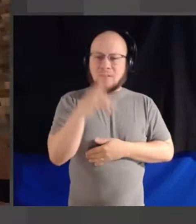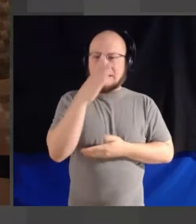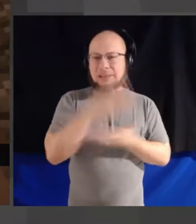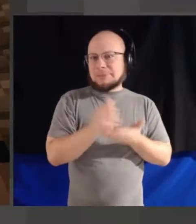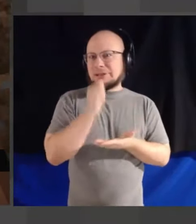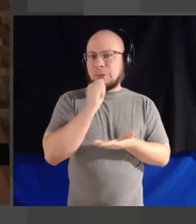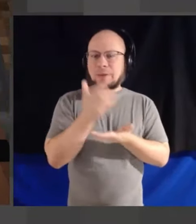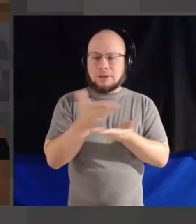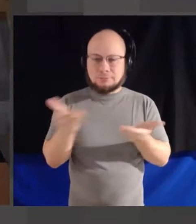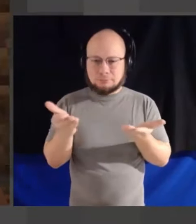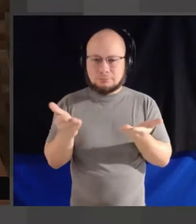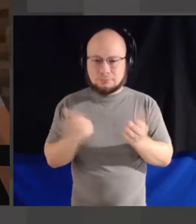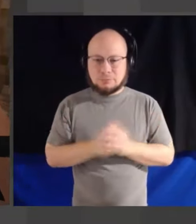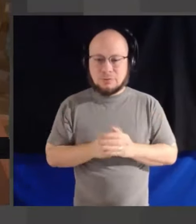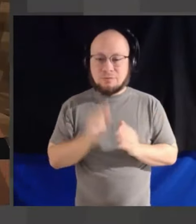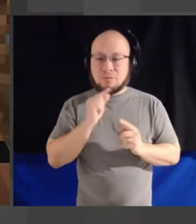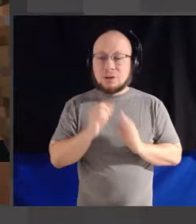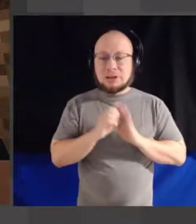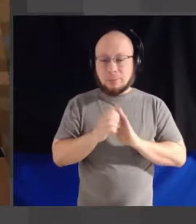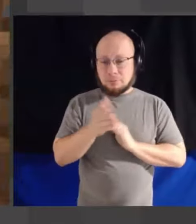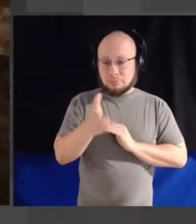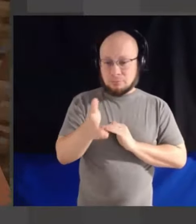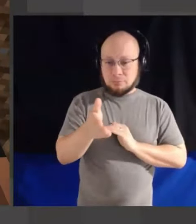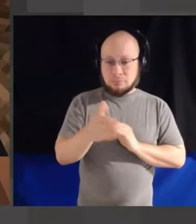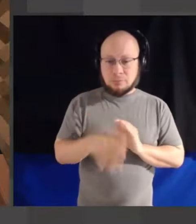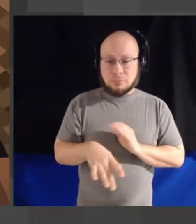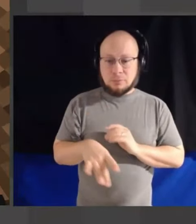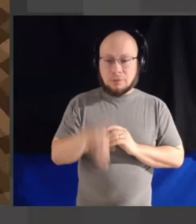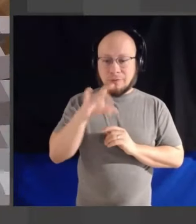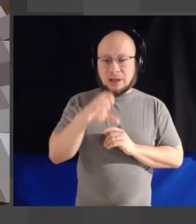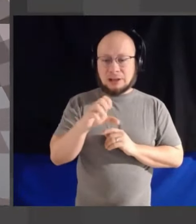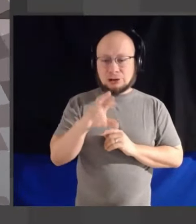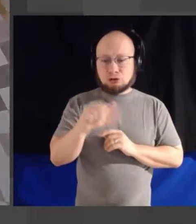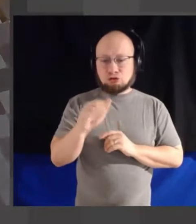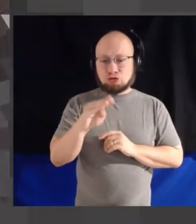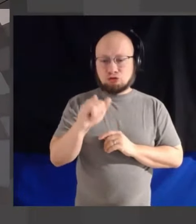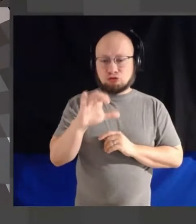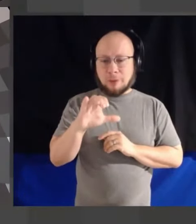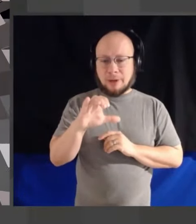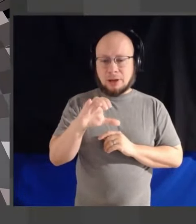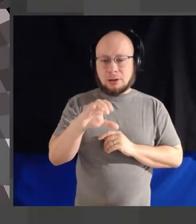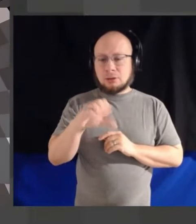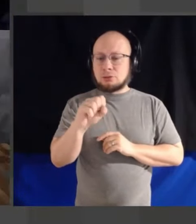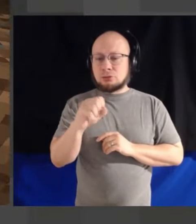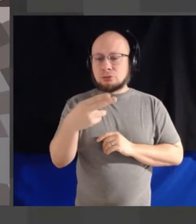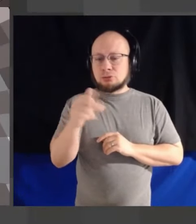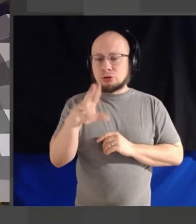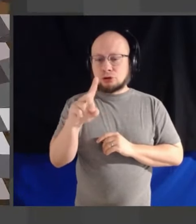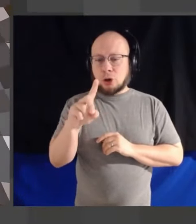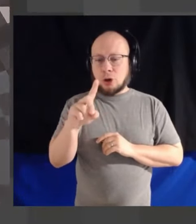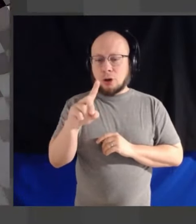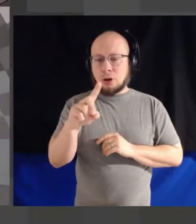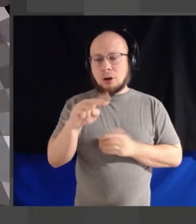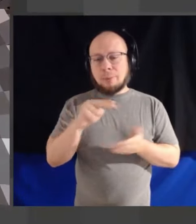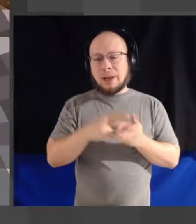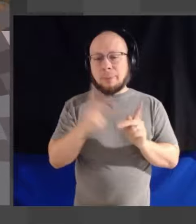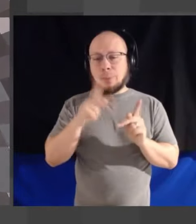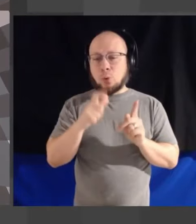BUT IF YOU TAKE YOUR TIME YOU CAN GET SOME OF THE HIDDEN